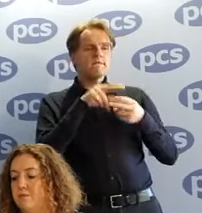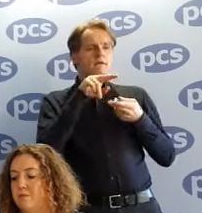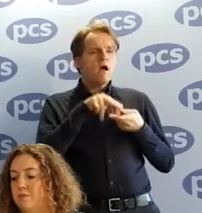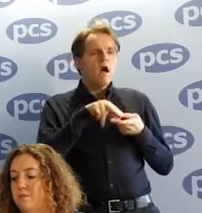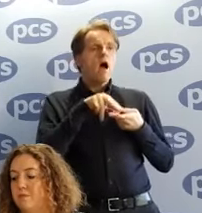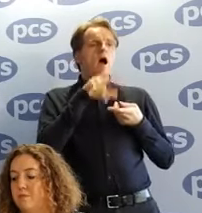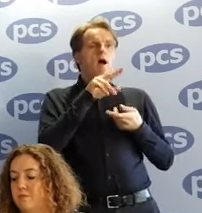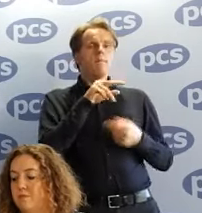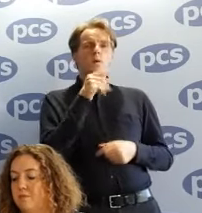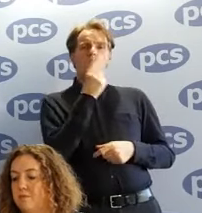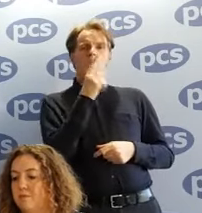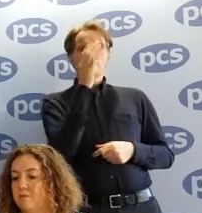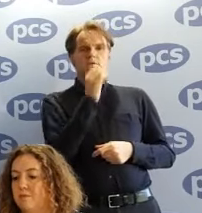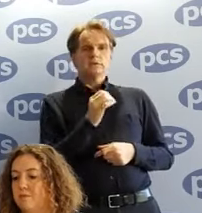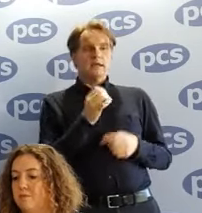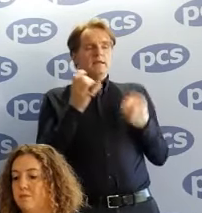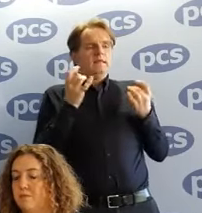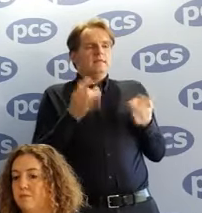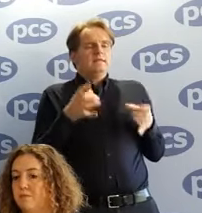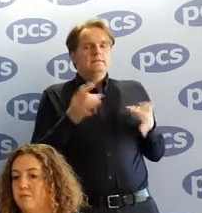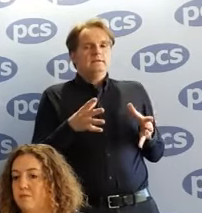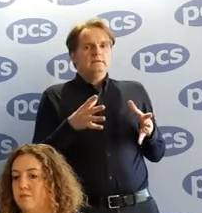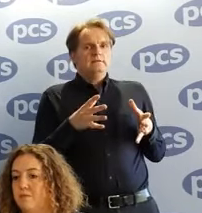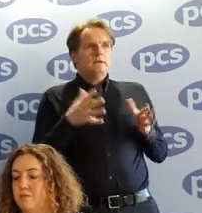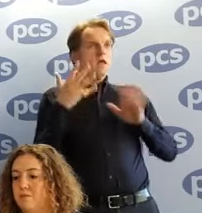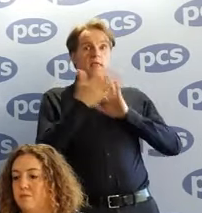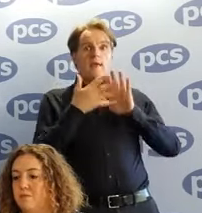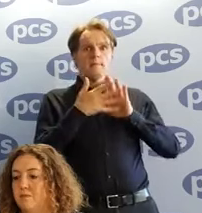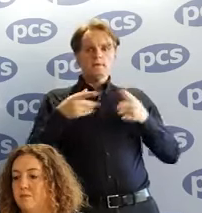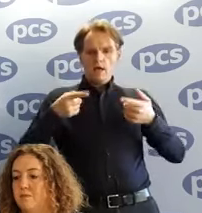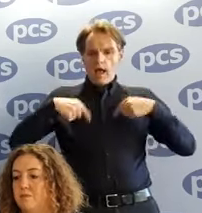challenge it people who work for the government - our members - will be treated